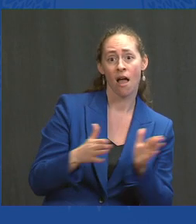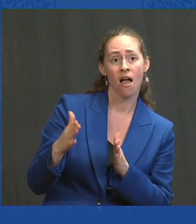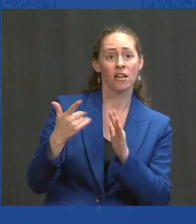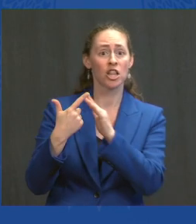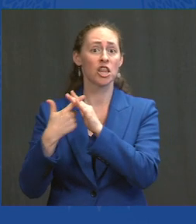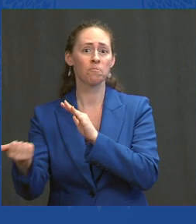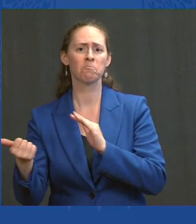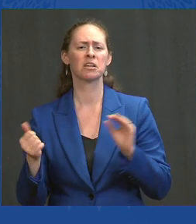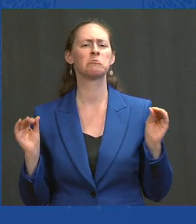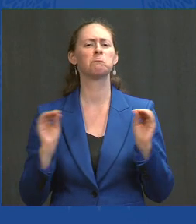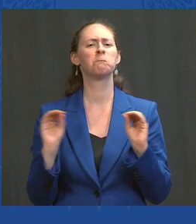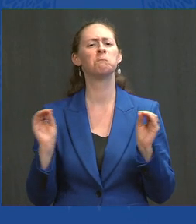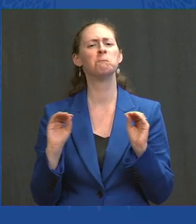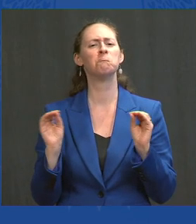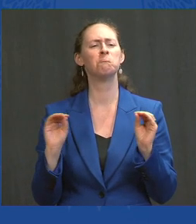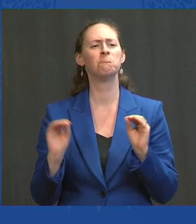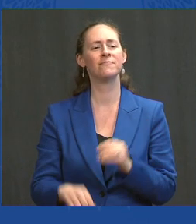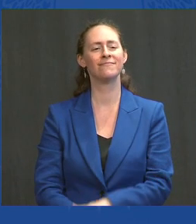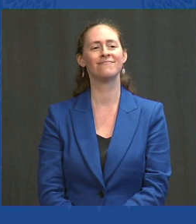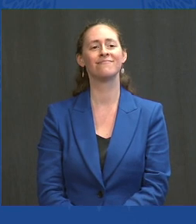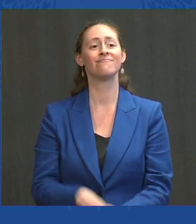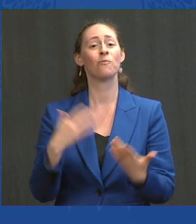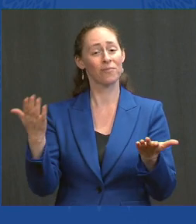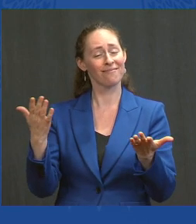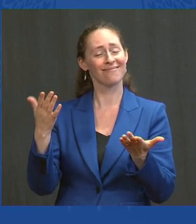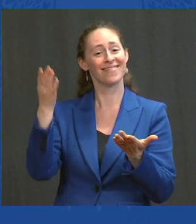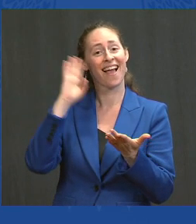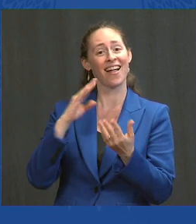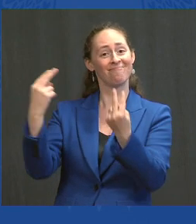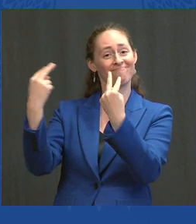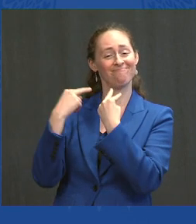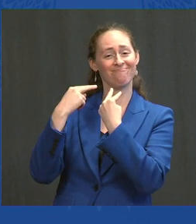So help me God. Congratulations.